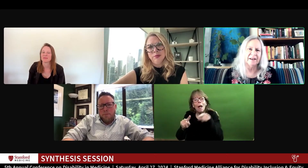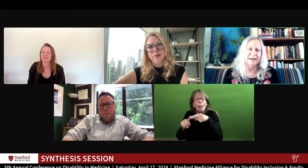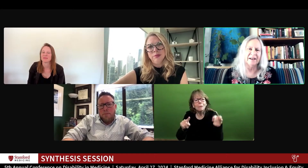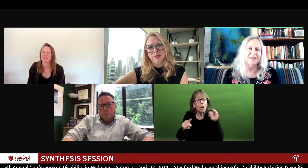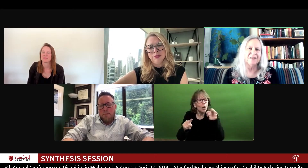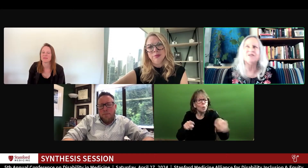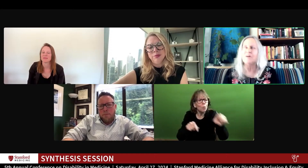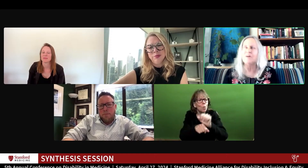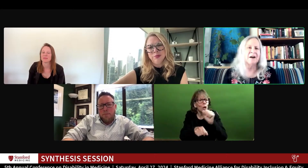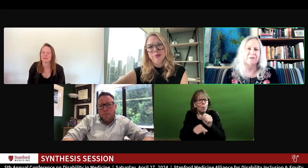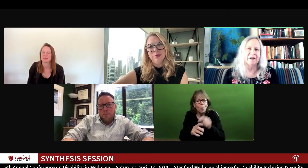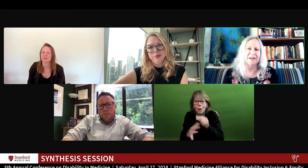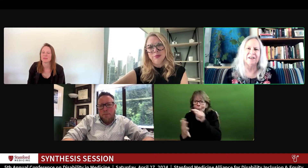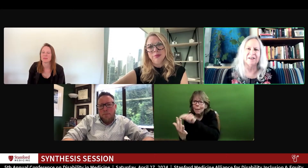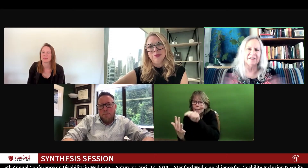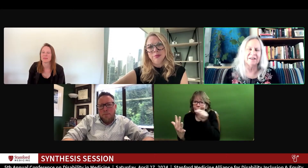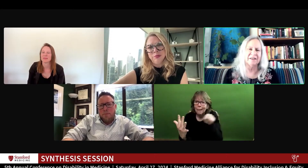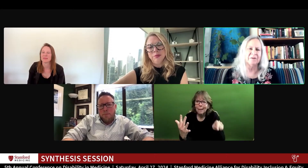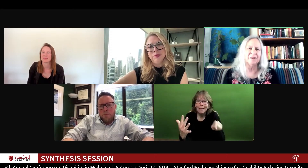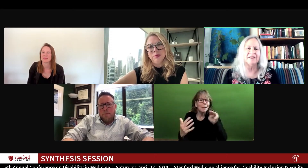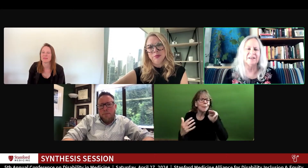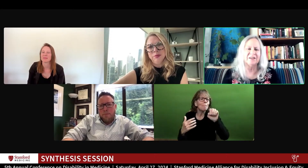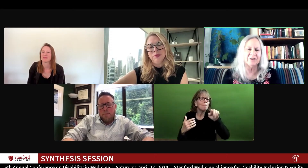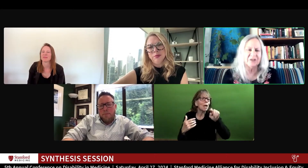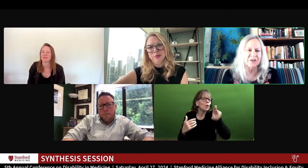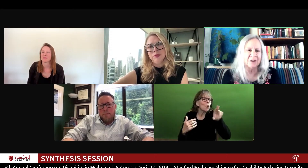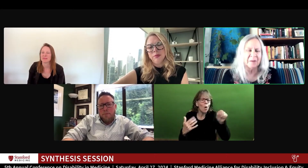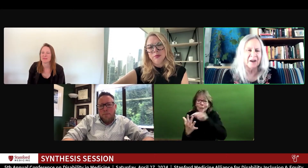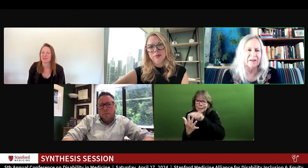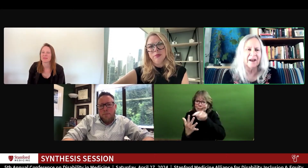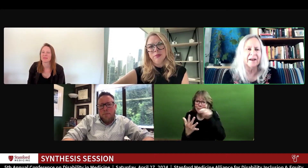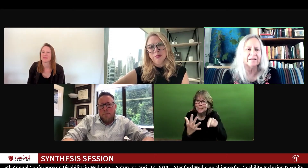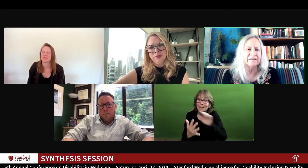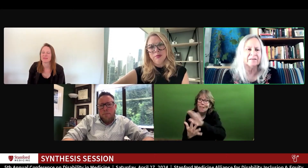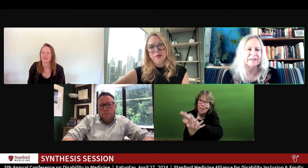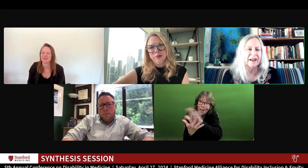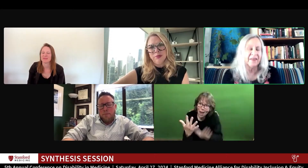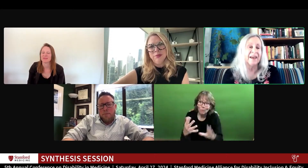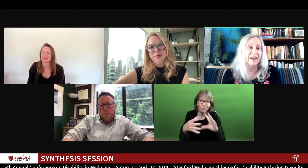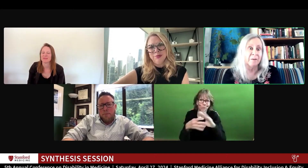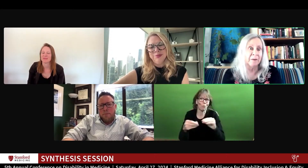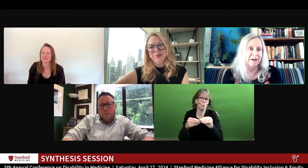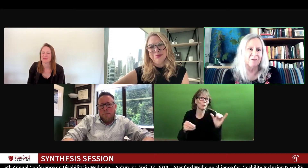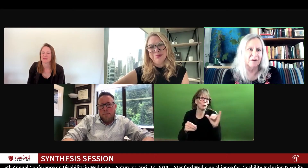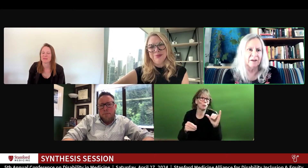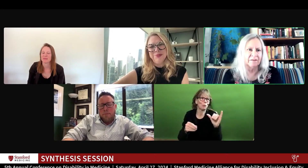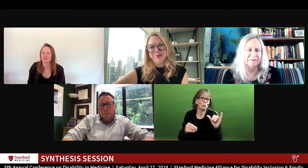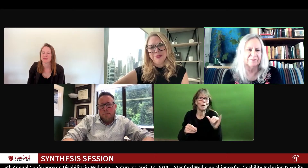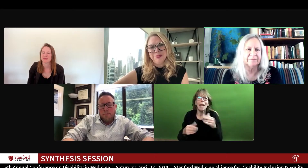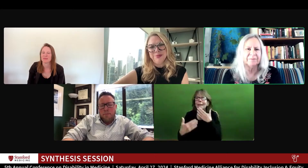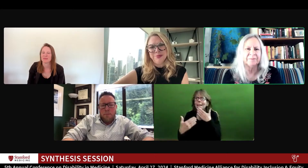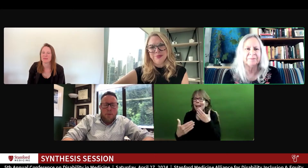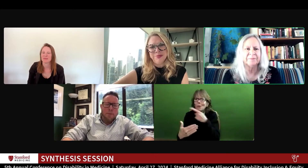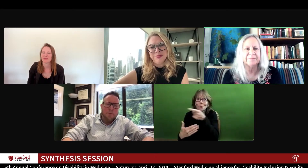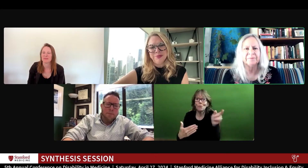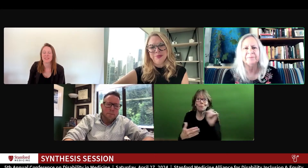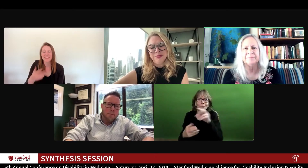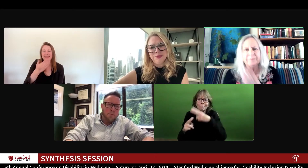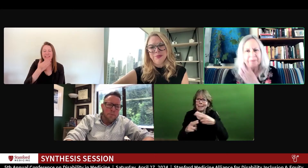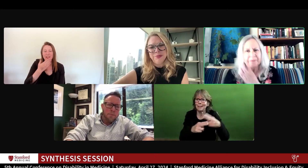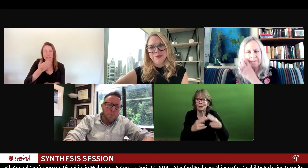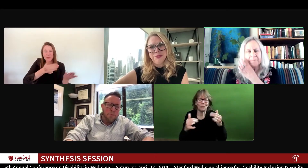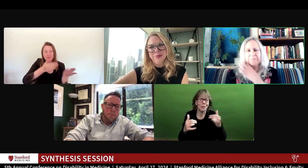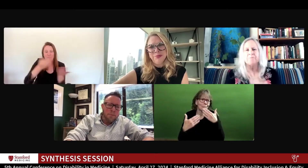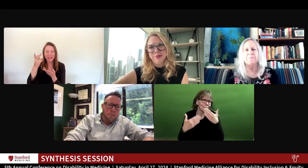And it's so powerful. It really has struck me all day and I thank everybody for it.